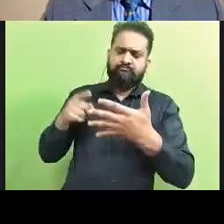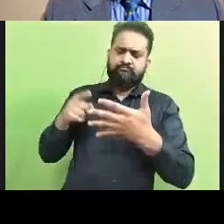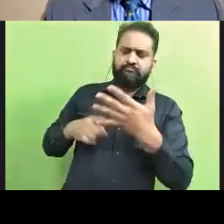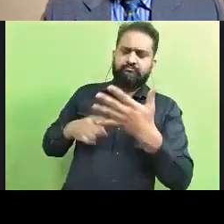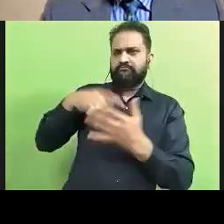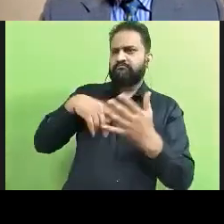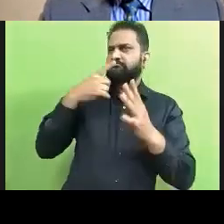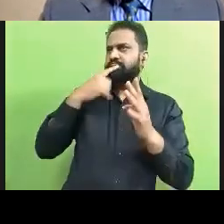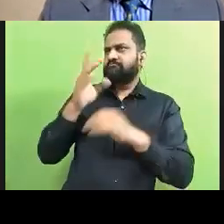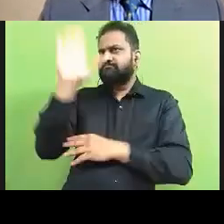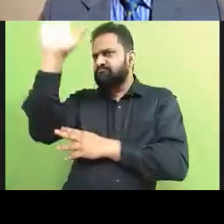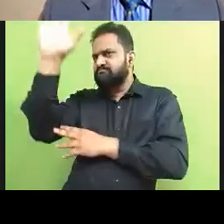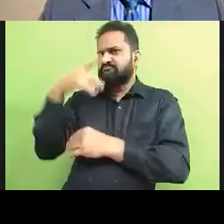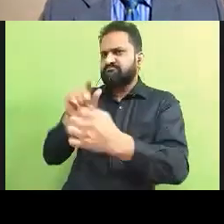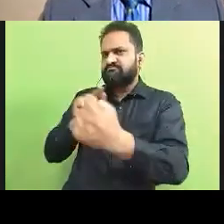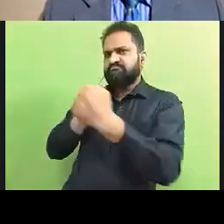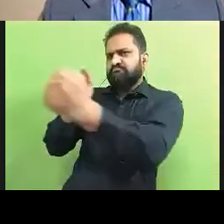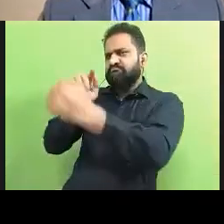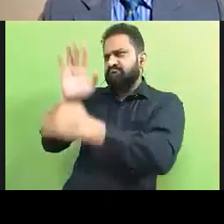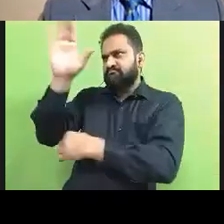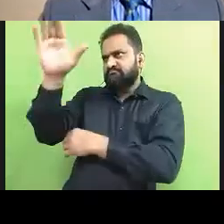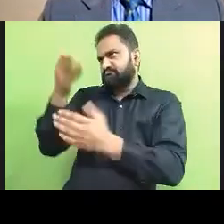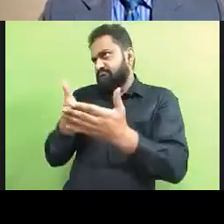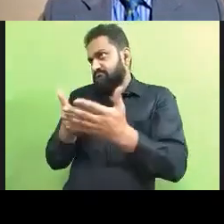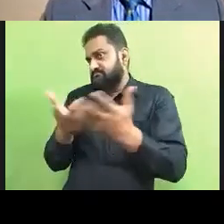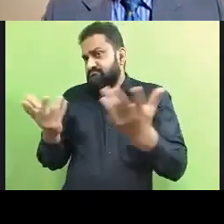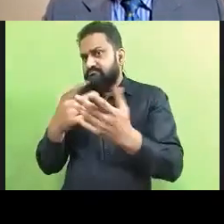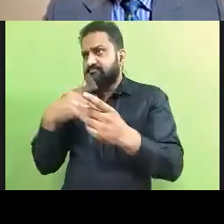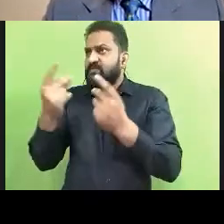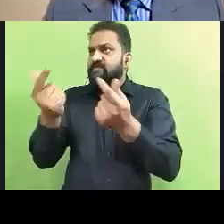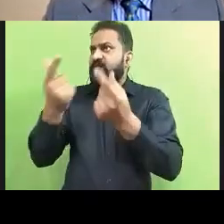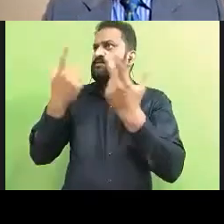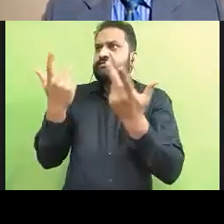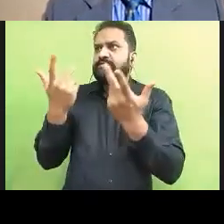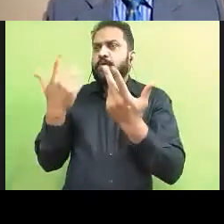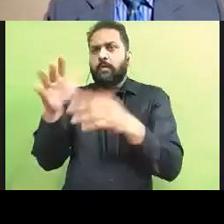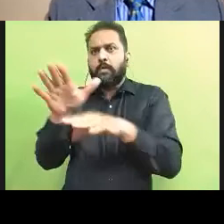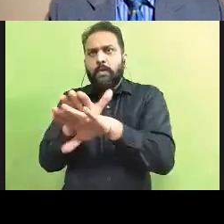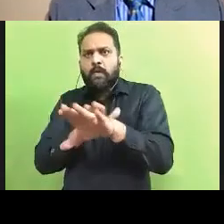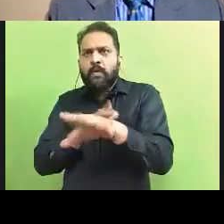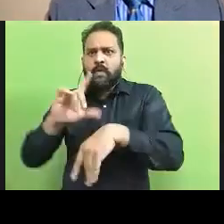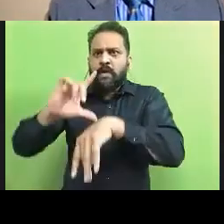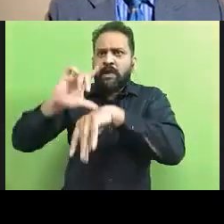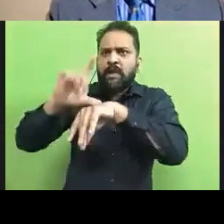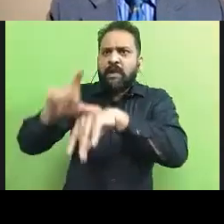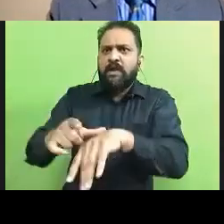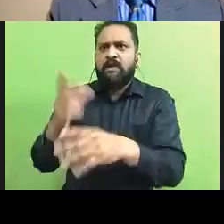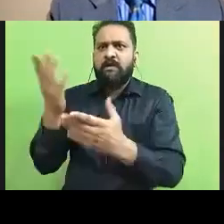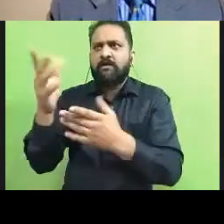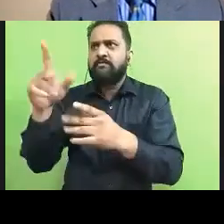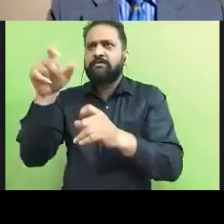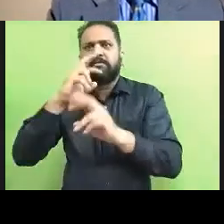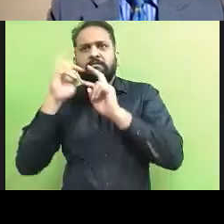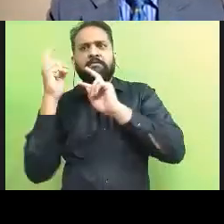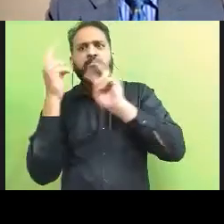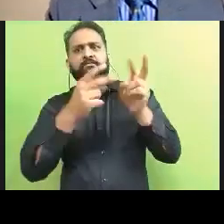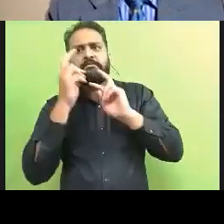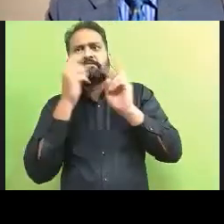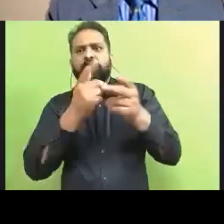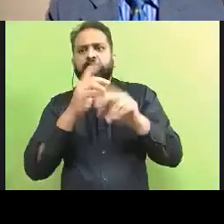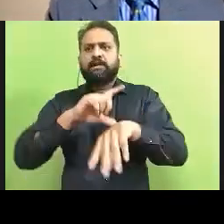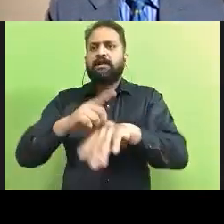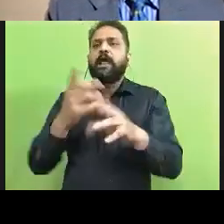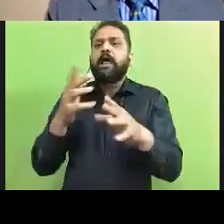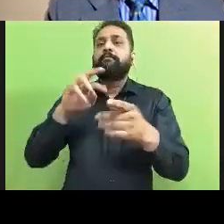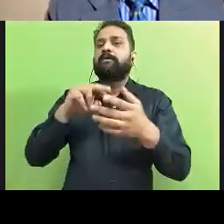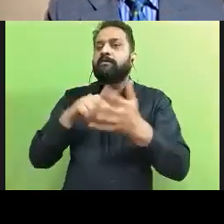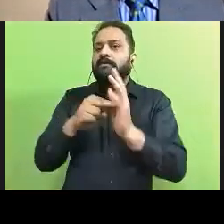argument that how fast how slow or how the parties have acted in the case or in the in the formation